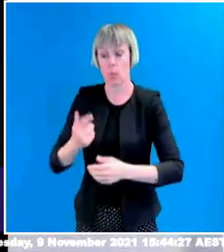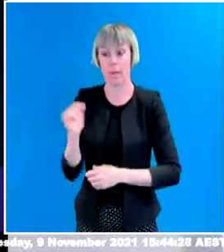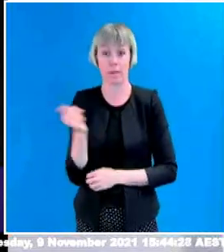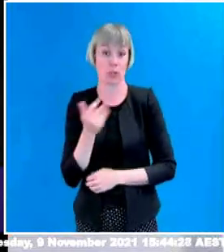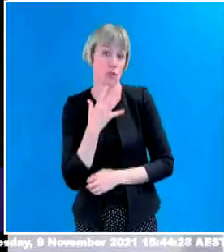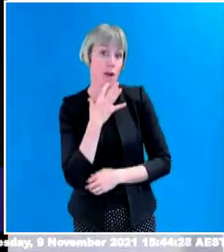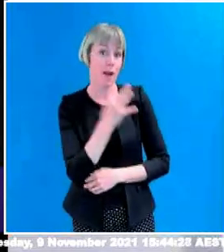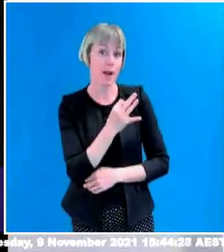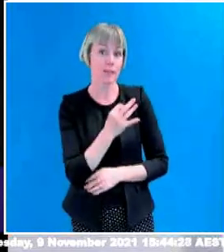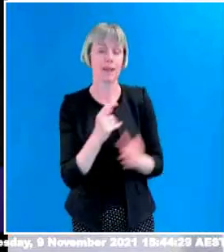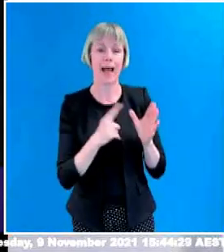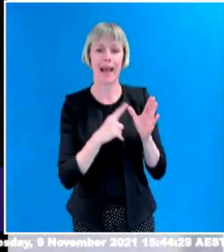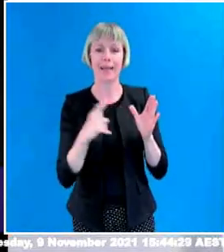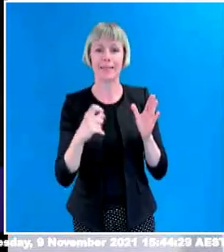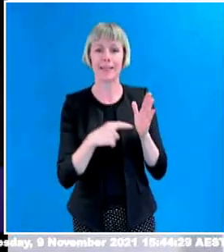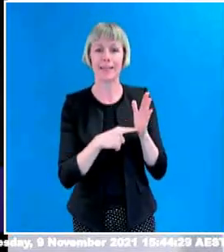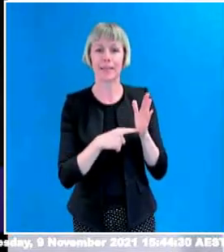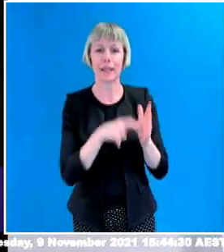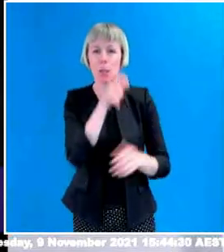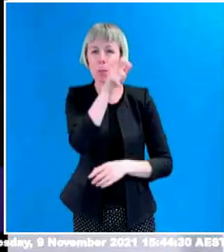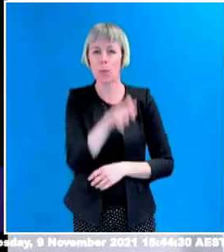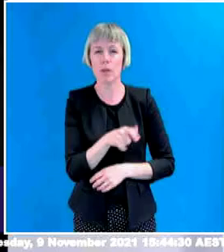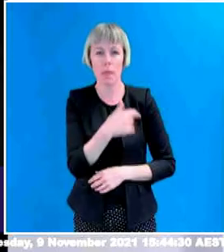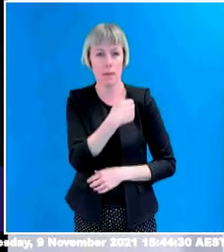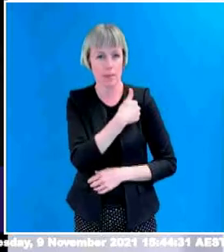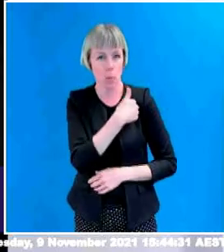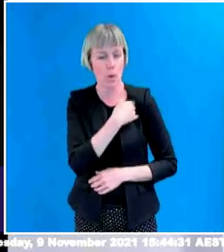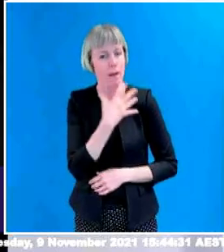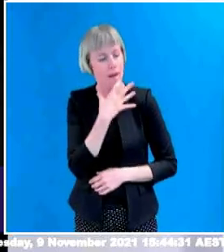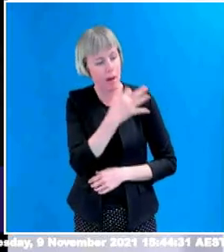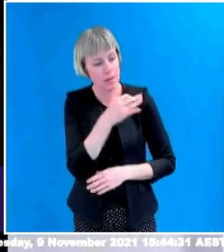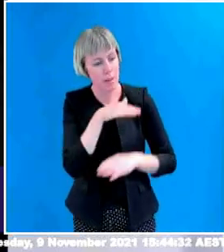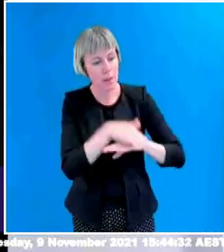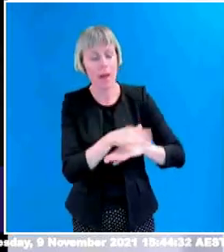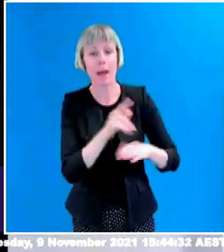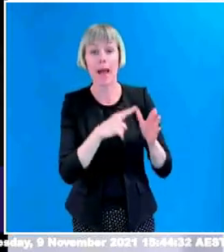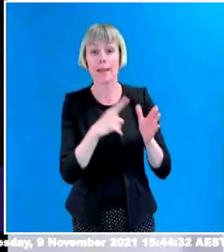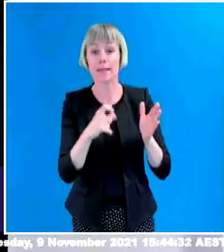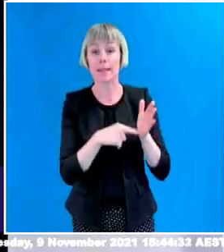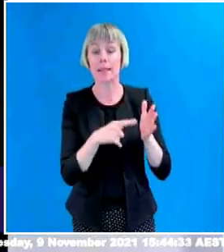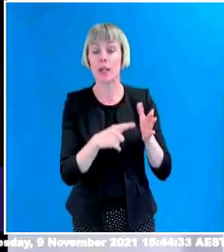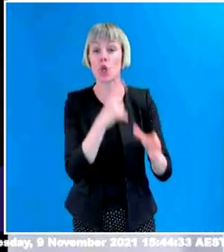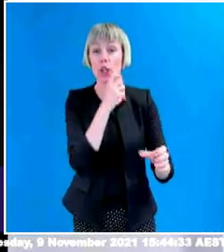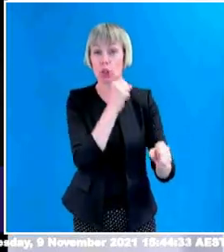role of the ACT Attorney-General preparing a statement of compatibility.